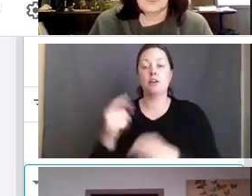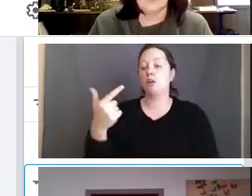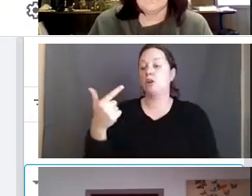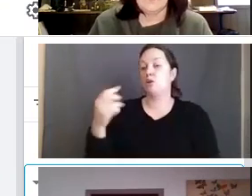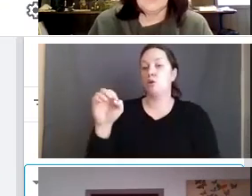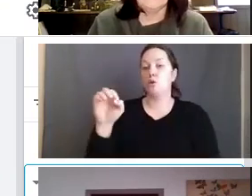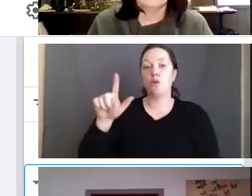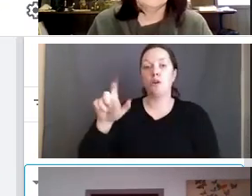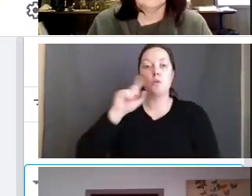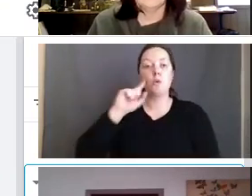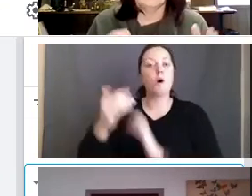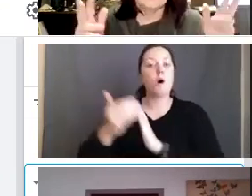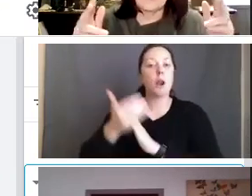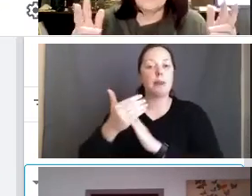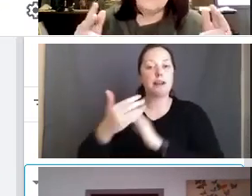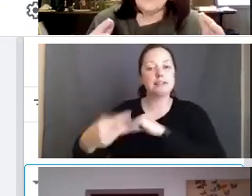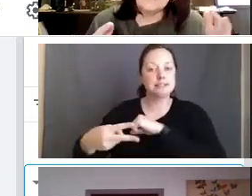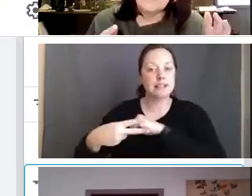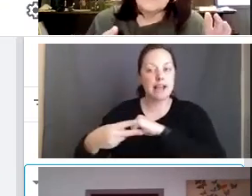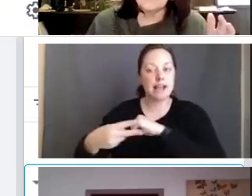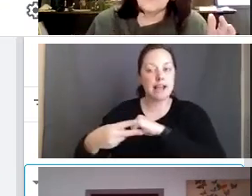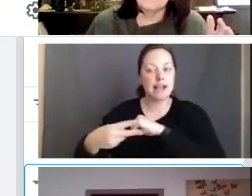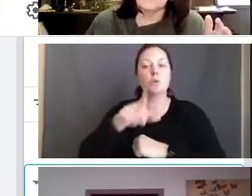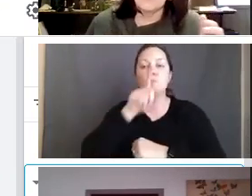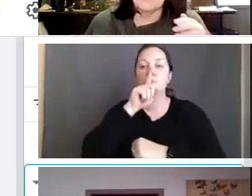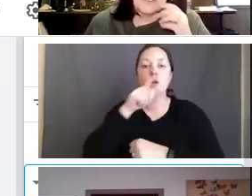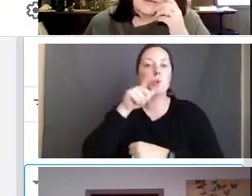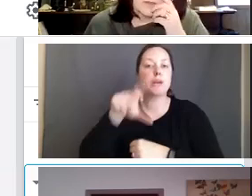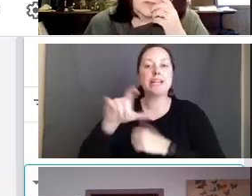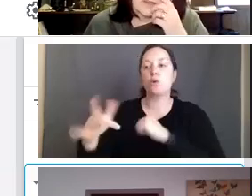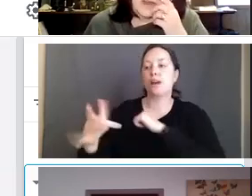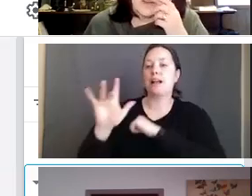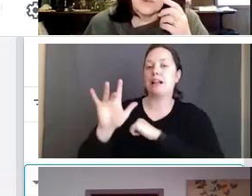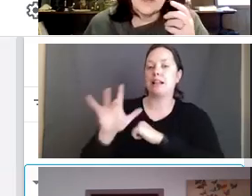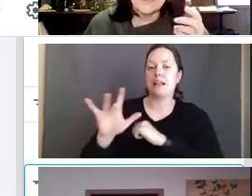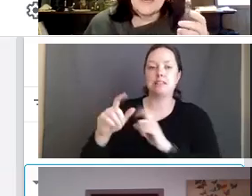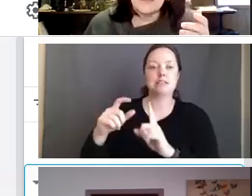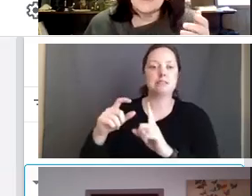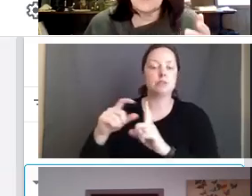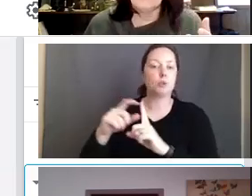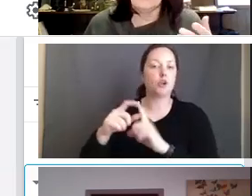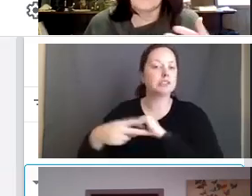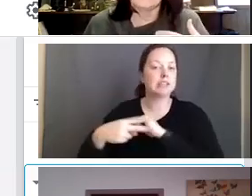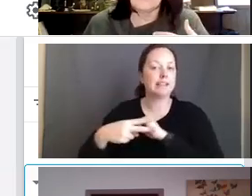The way you handle the image carousel is, going to see a blue box , I'm going to hover over and click it.